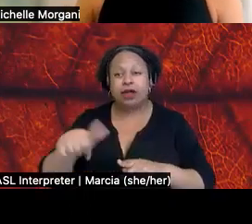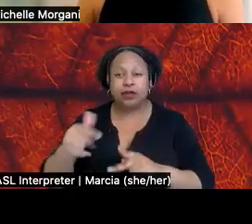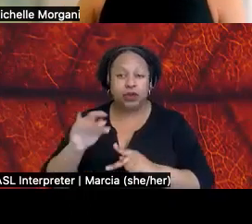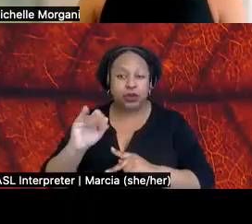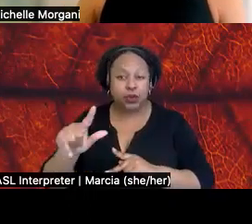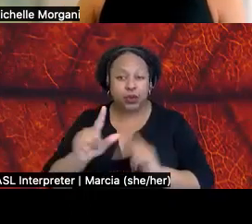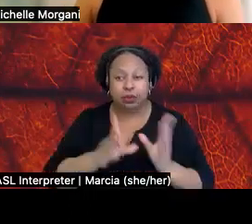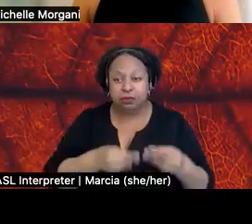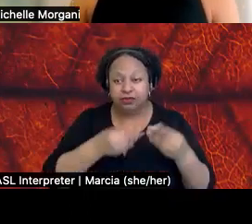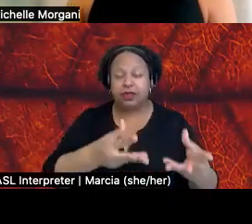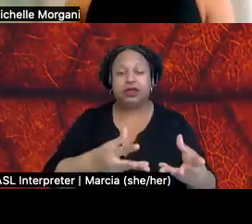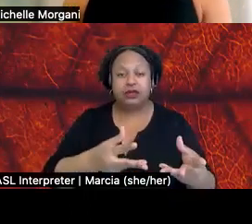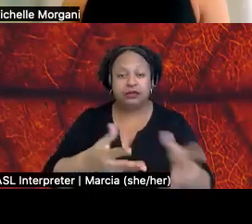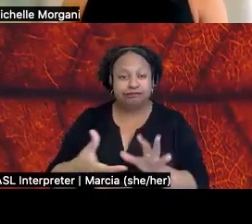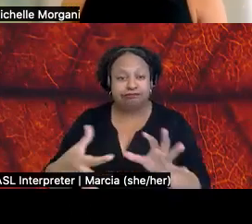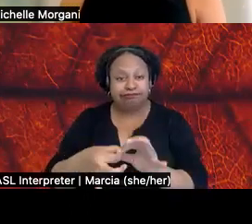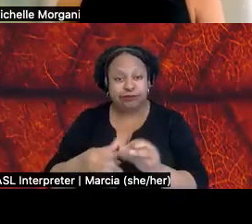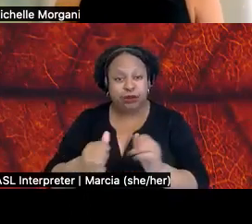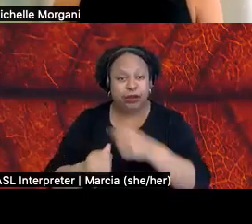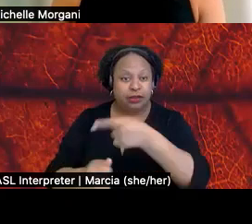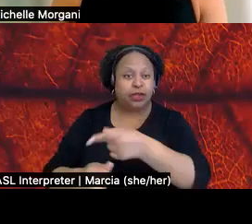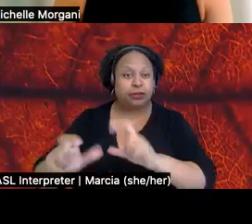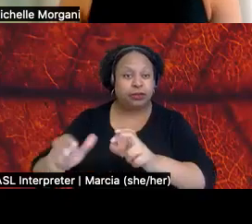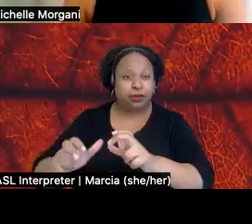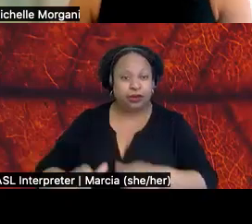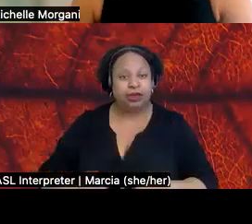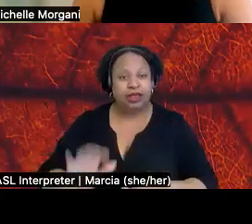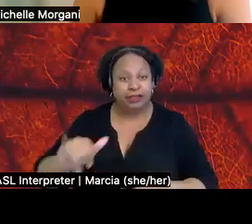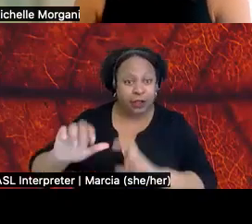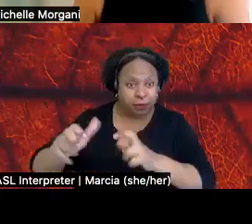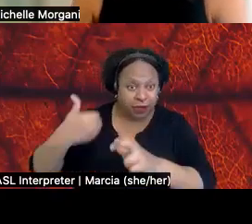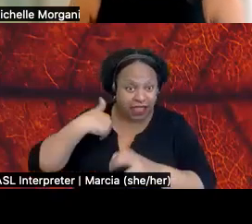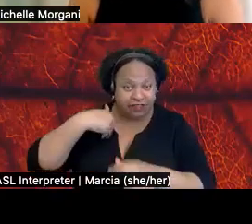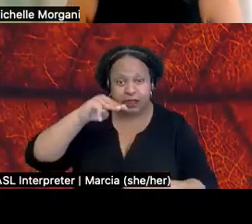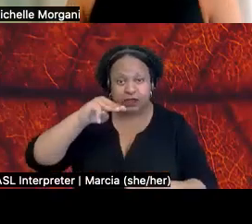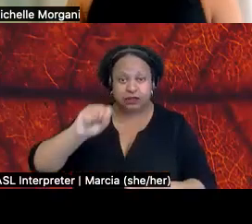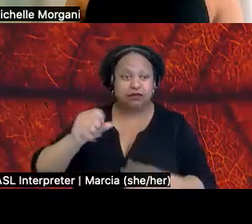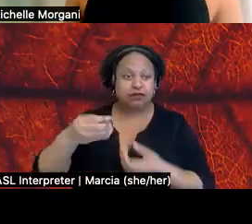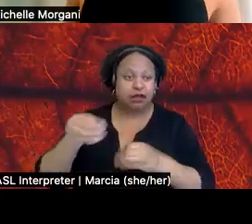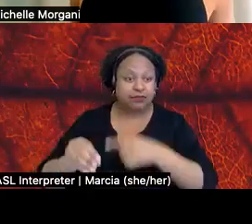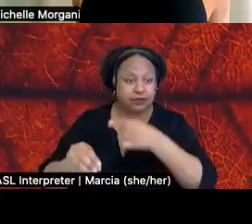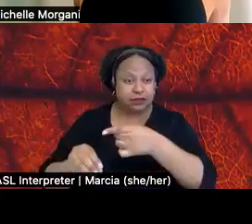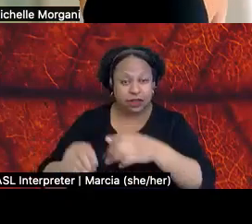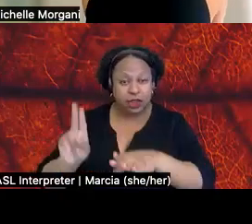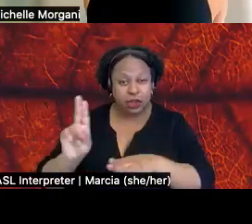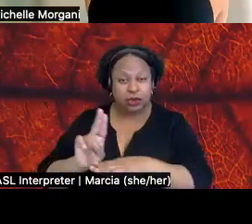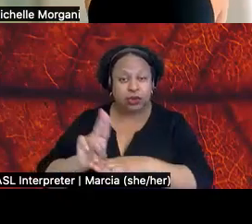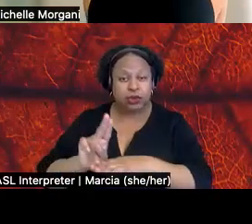And Microsoft Office is on this computer and is used to read the patient charts.